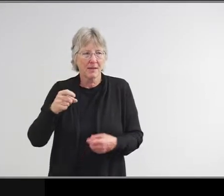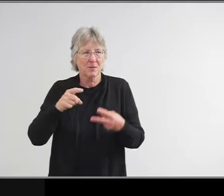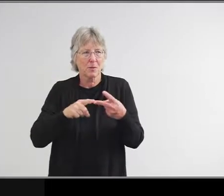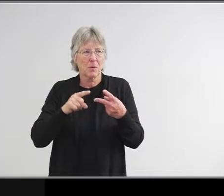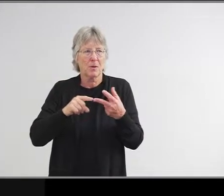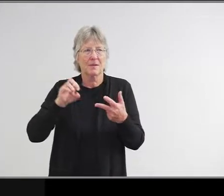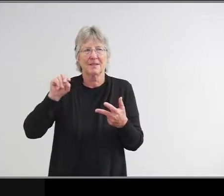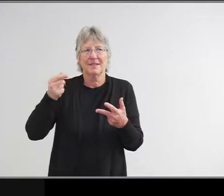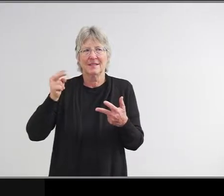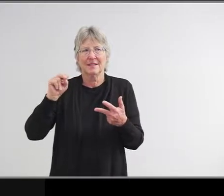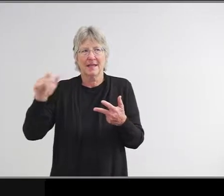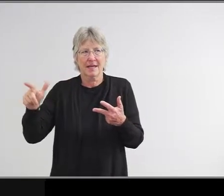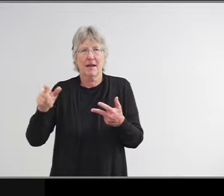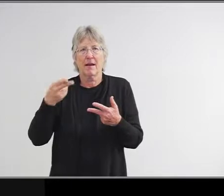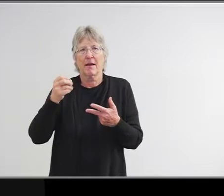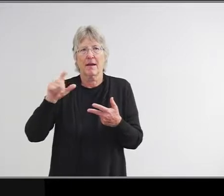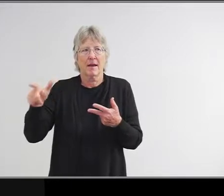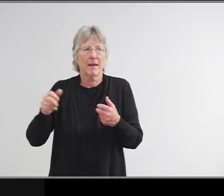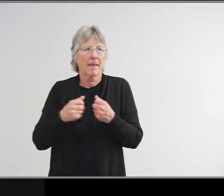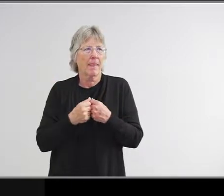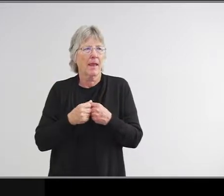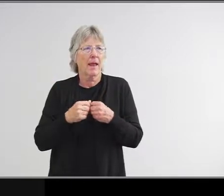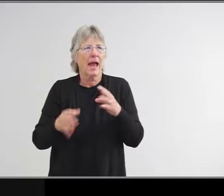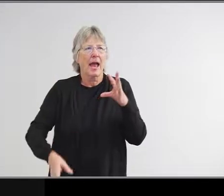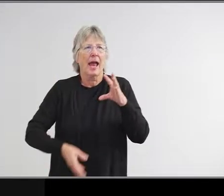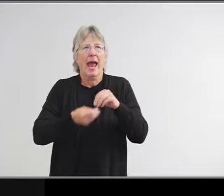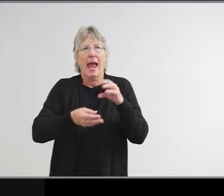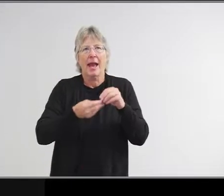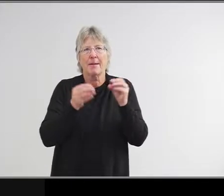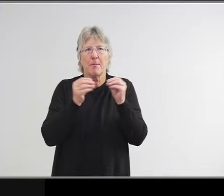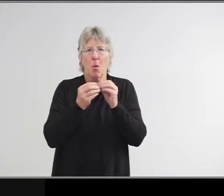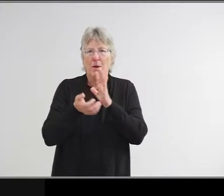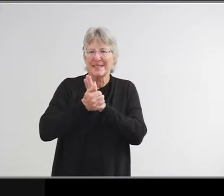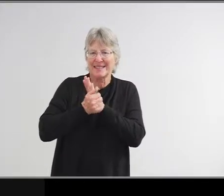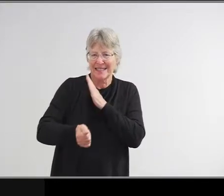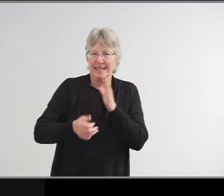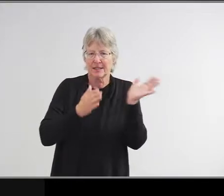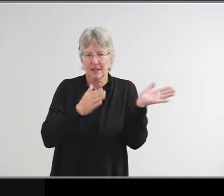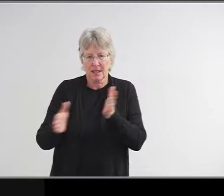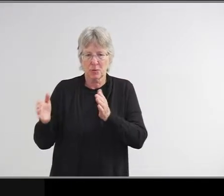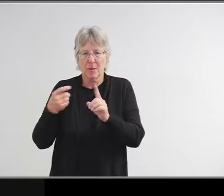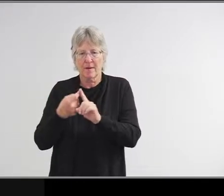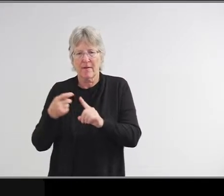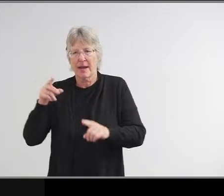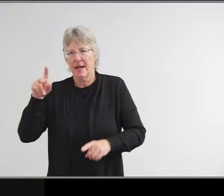High school TLs foundationally built upon skills and strategies, our scholars learn from TK eight scaffold